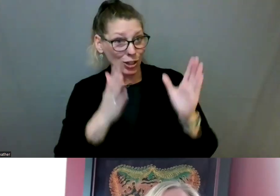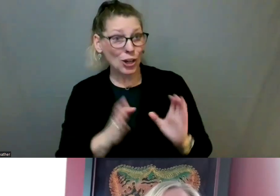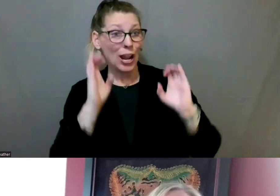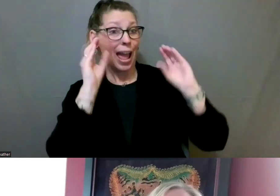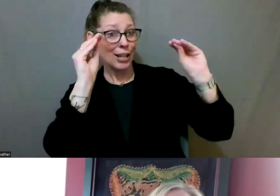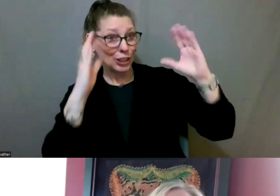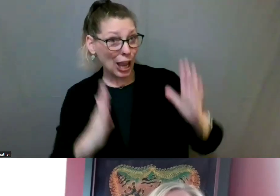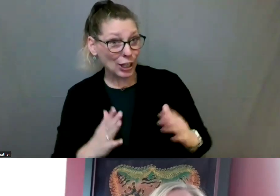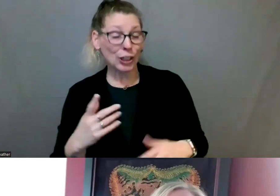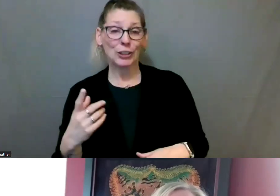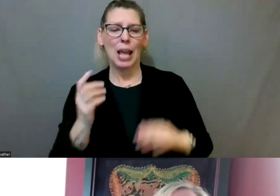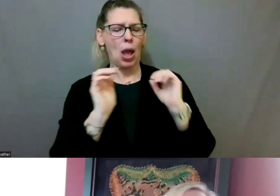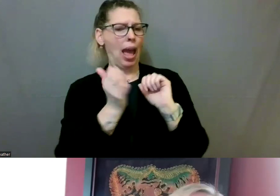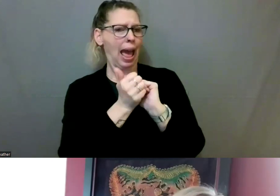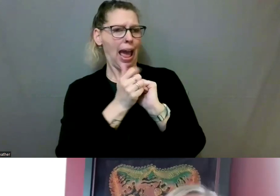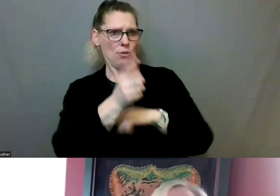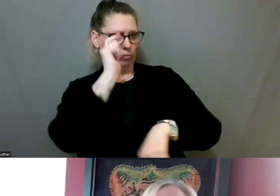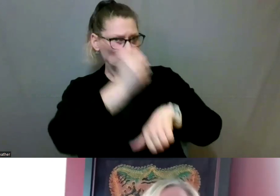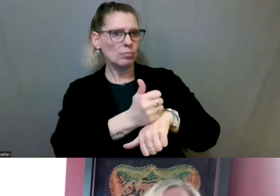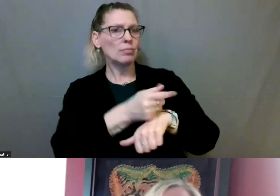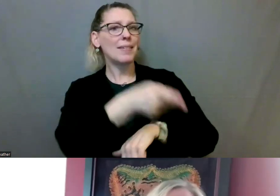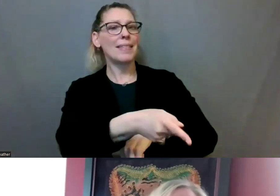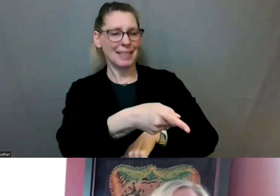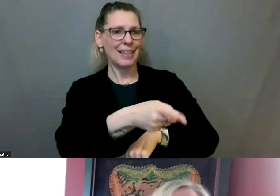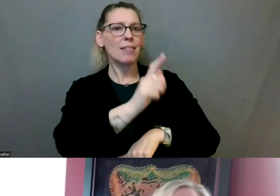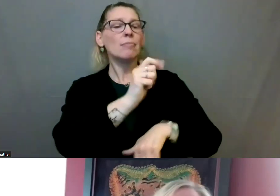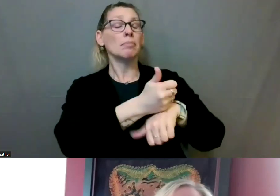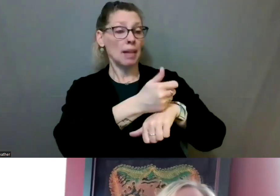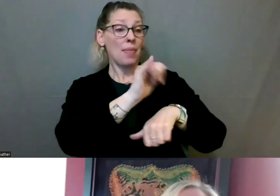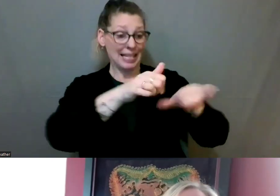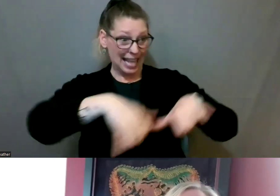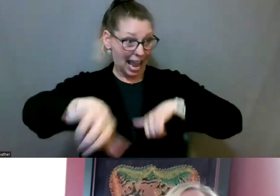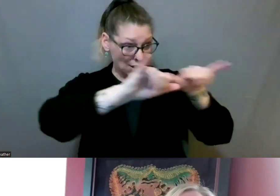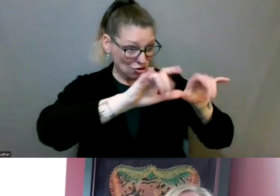to hold that standard? And then you put the structures underneath that